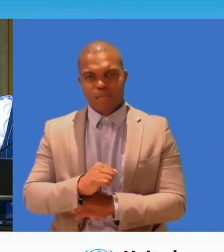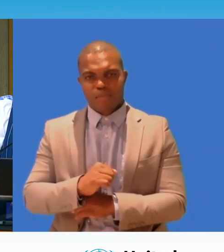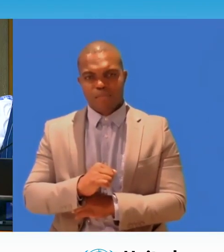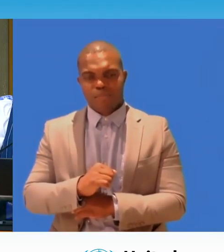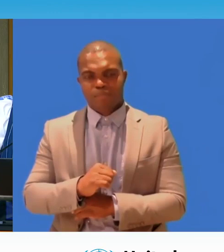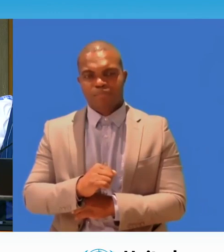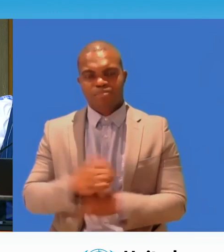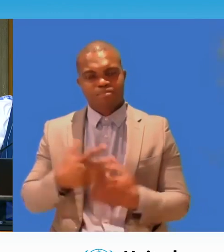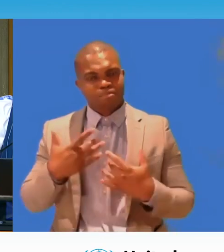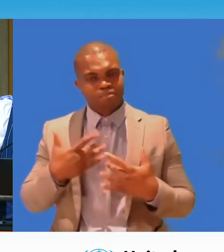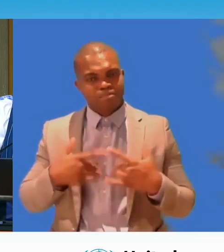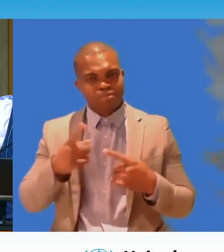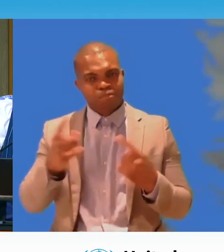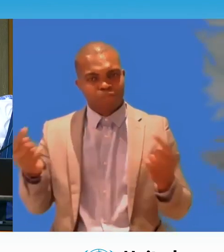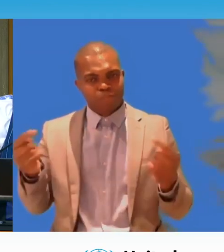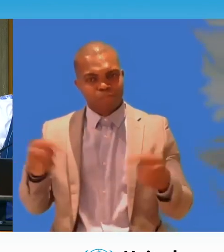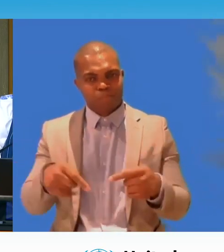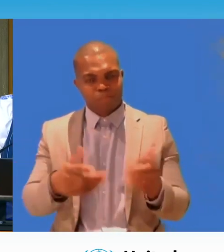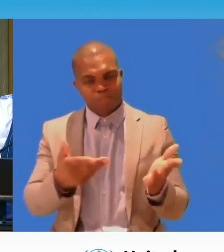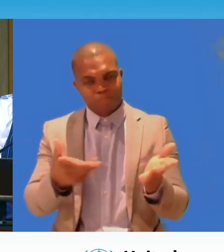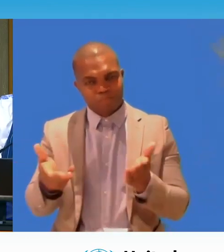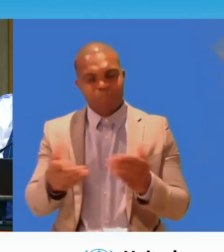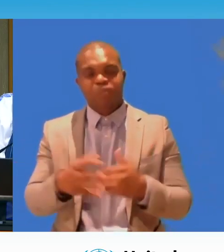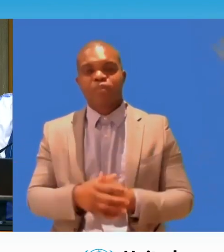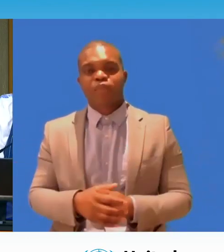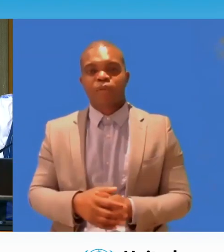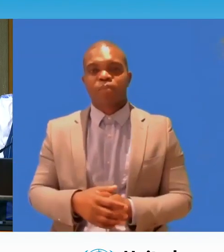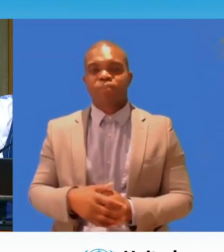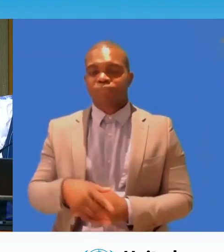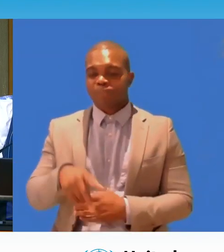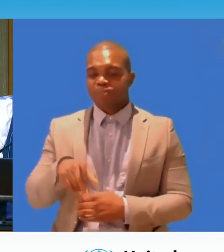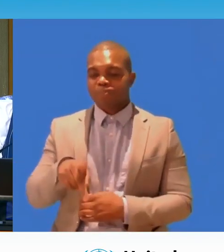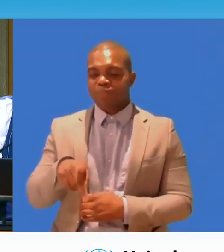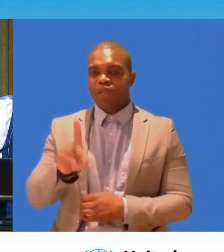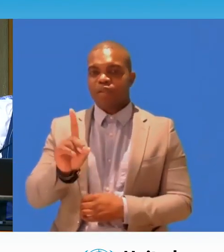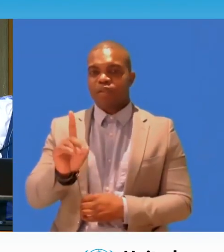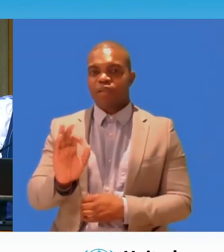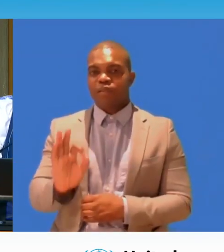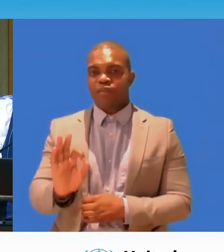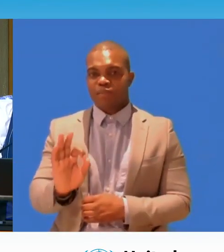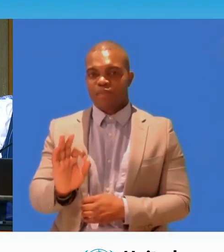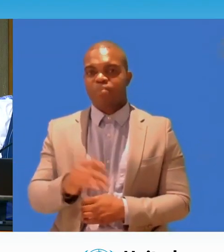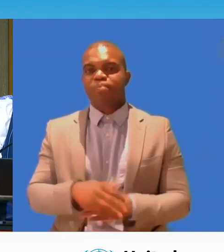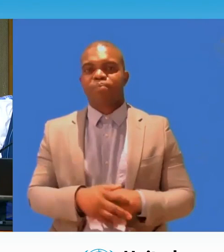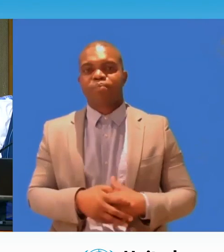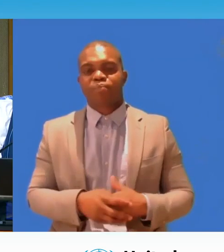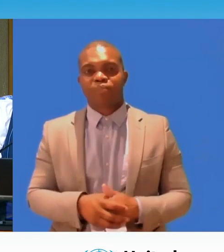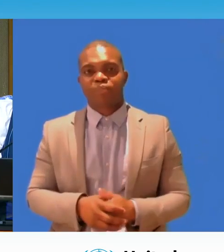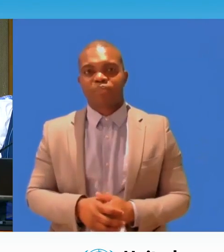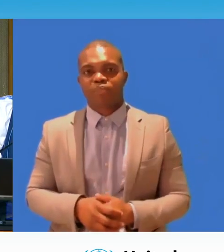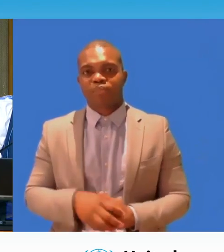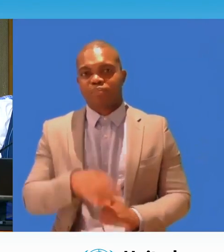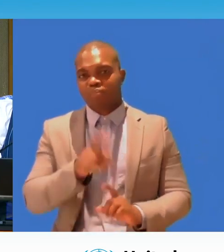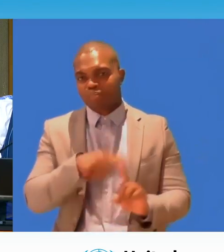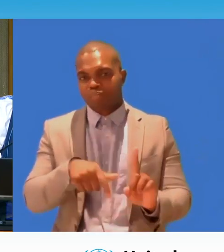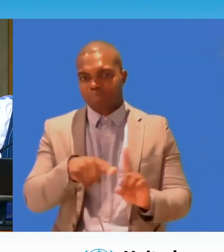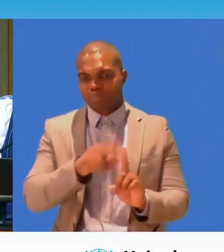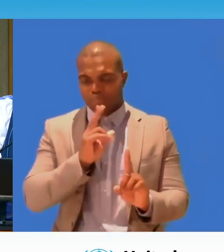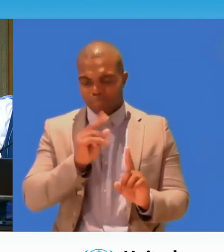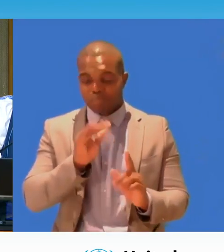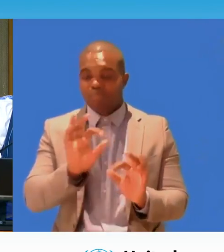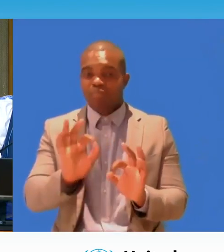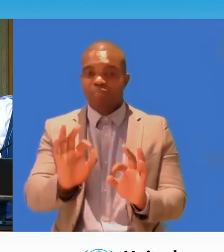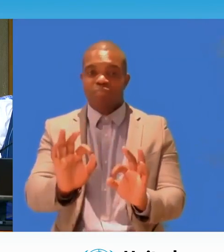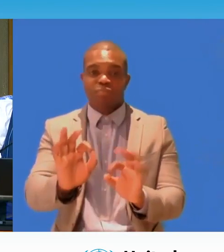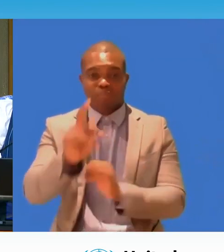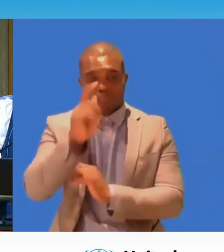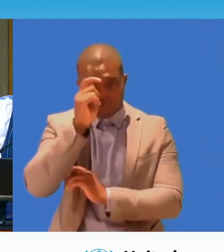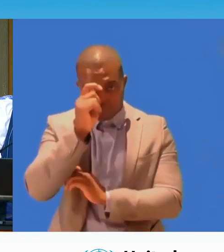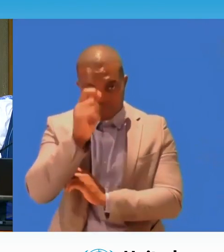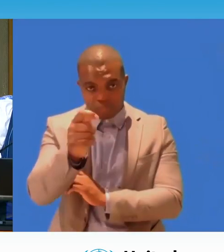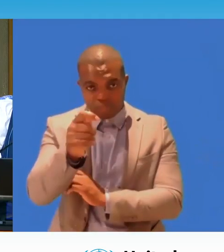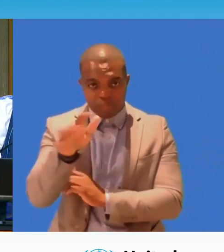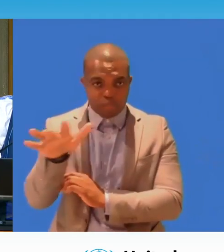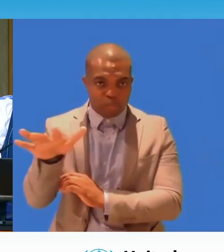Sir Mr President excellencies distinguish guests ladies and gentlemen it is a privilege